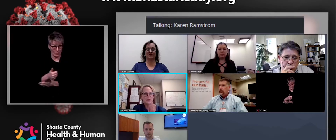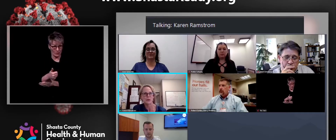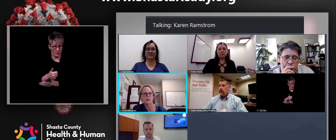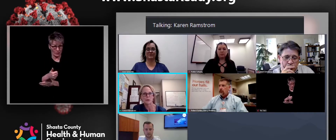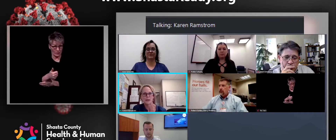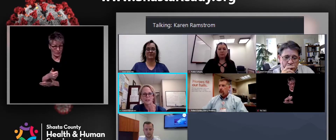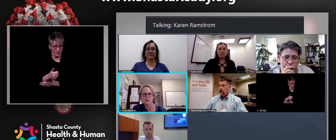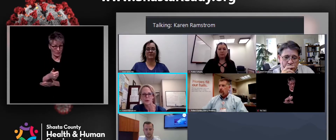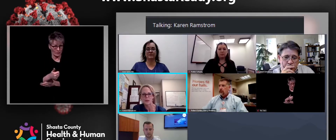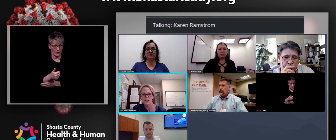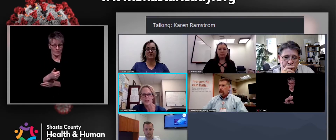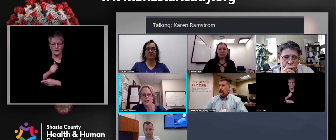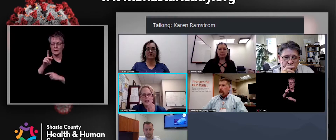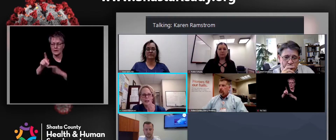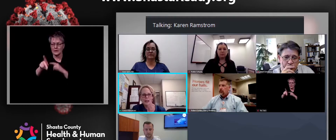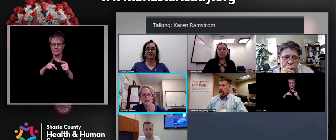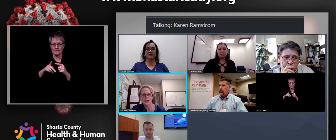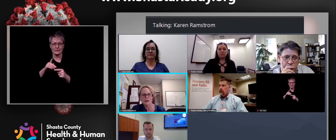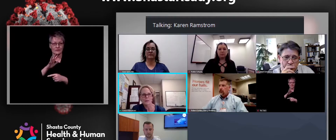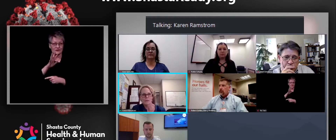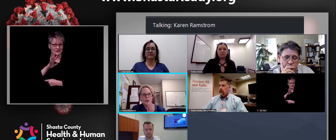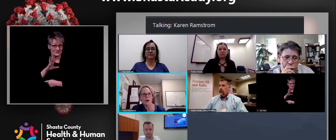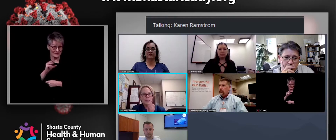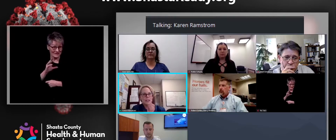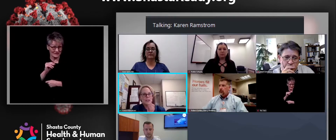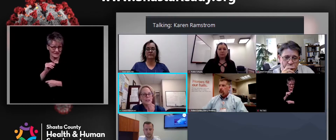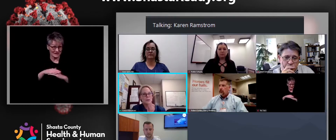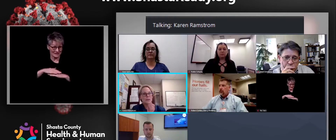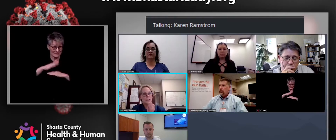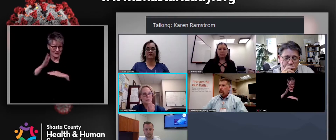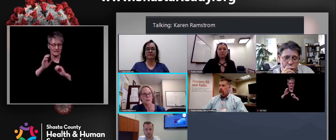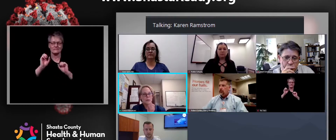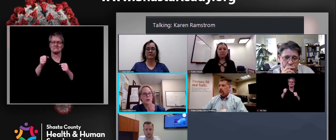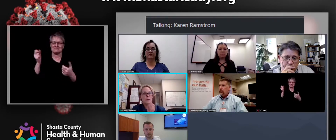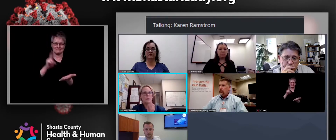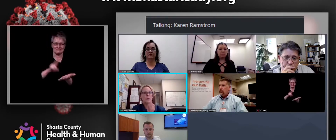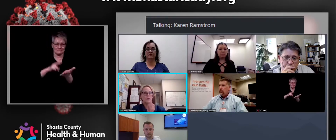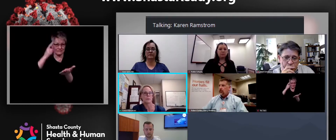up. Individuals 50 and older will be eligible, and all ages, as we've said before, people